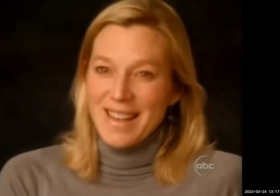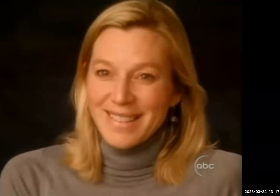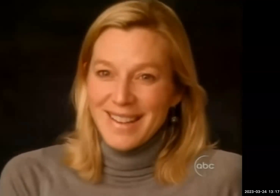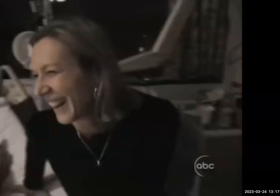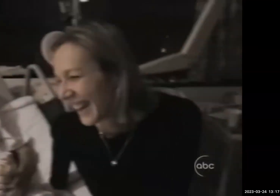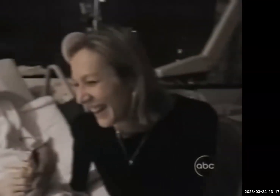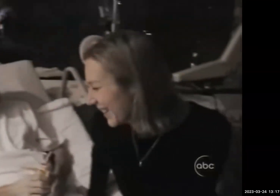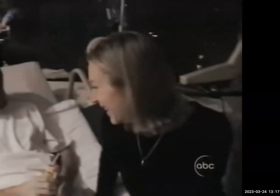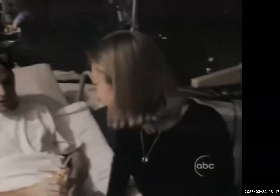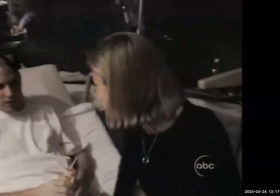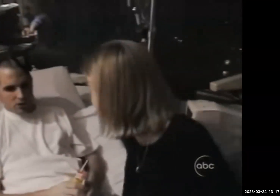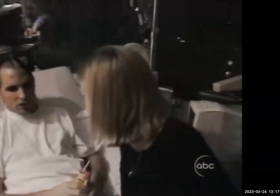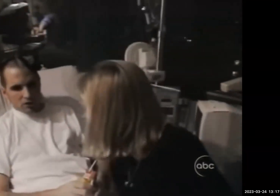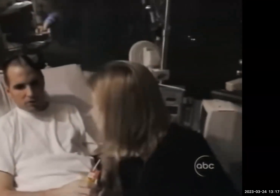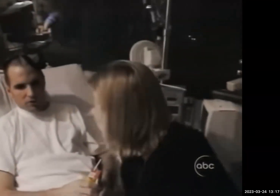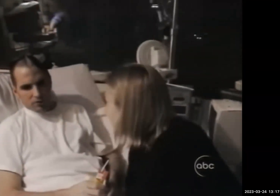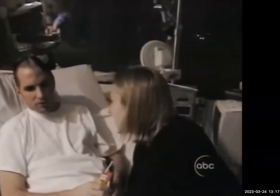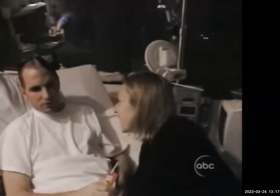Just like that.